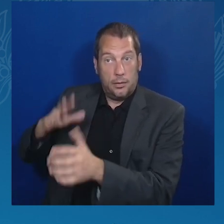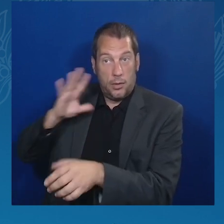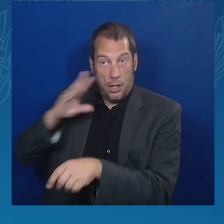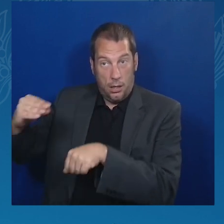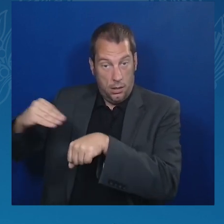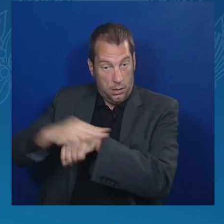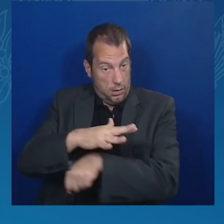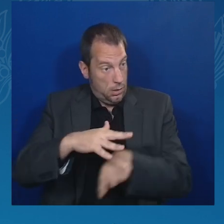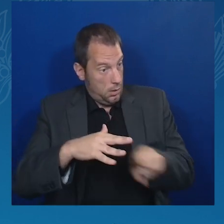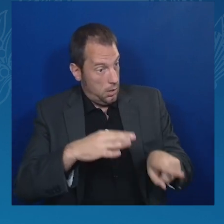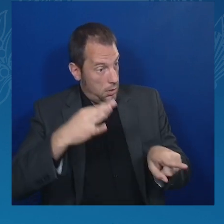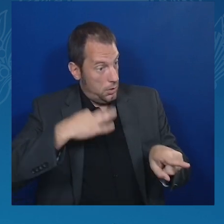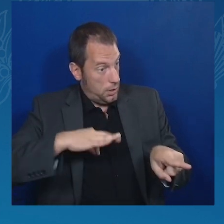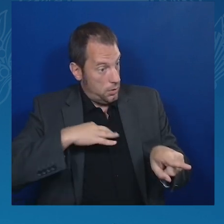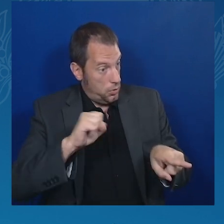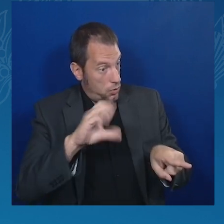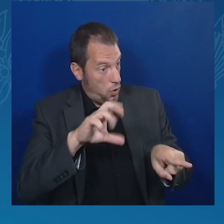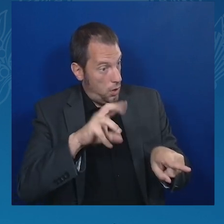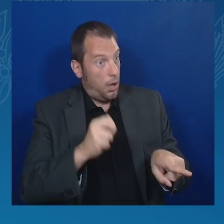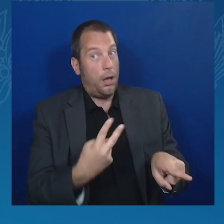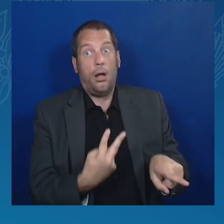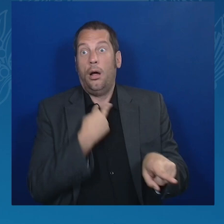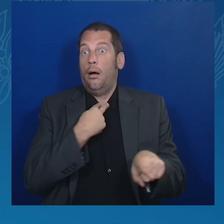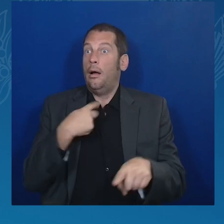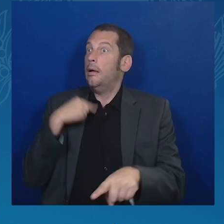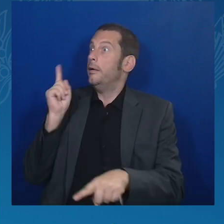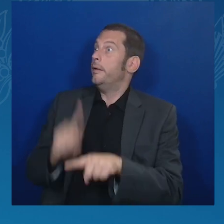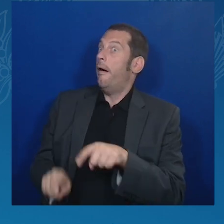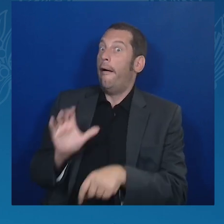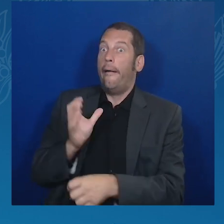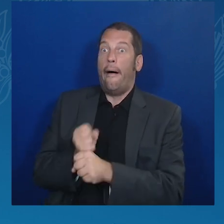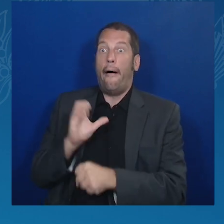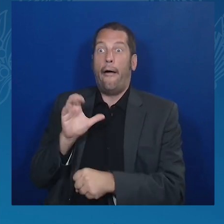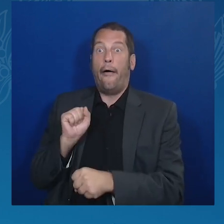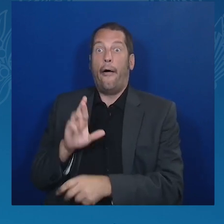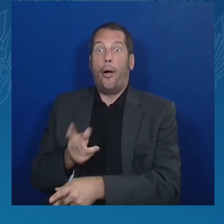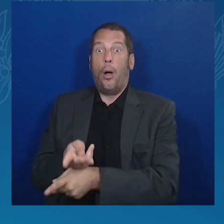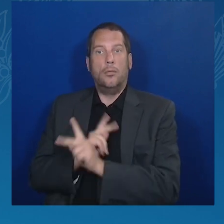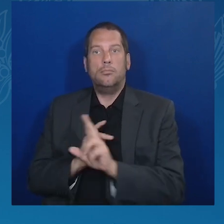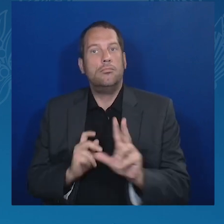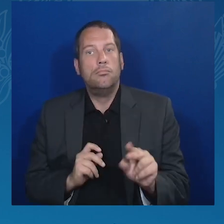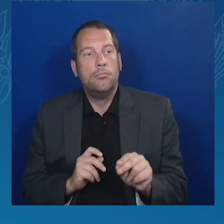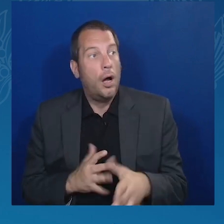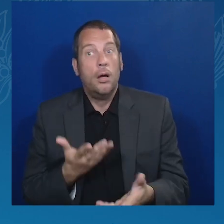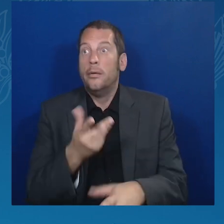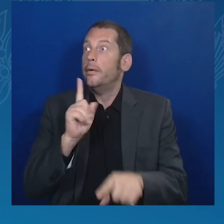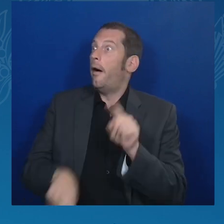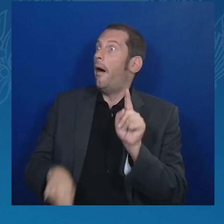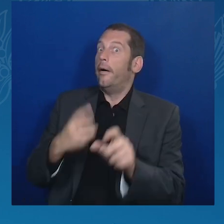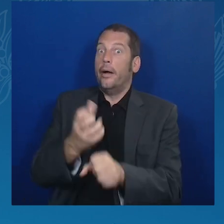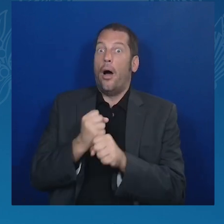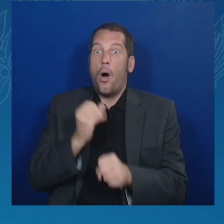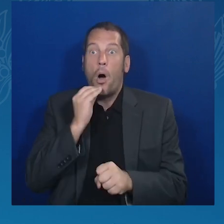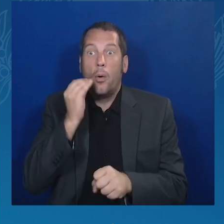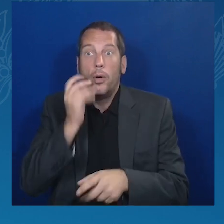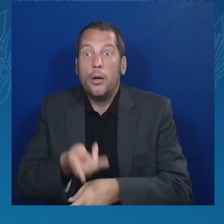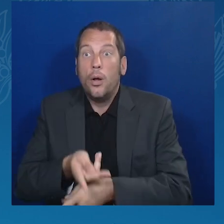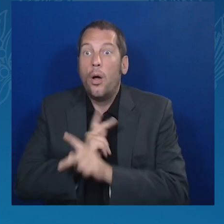to get a home loan, to get a lease for an apartment. Because I don't need to tell anyone here, medical debt --